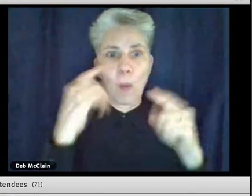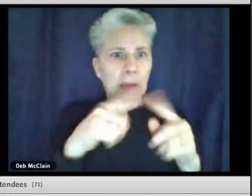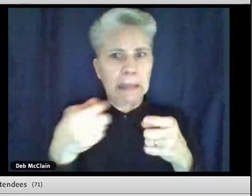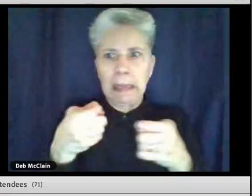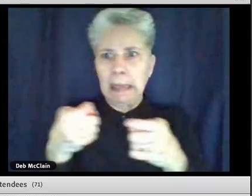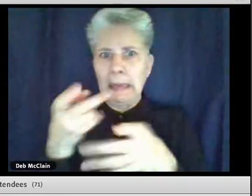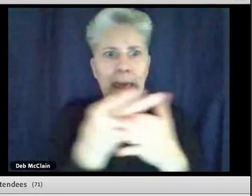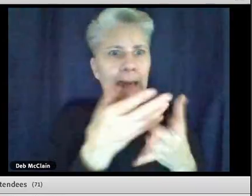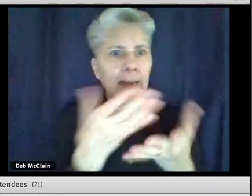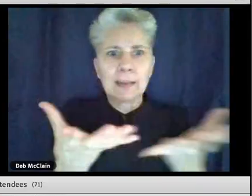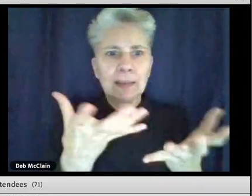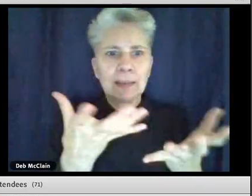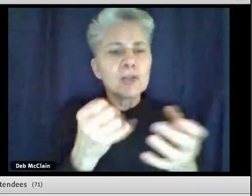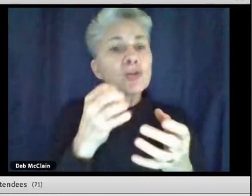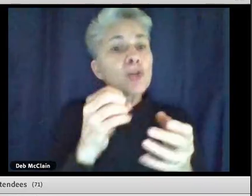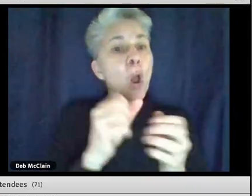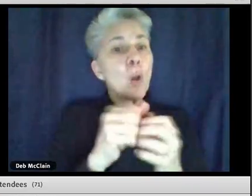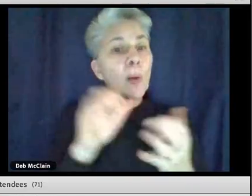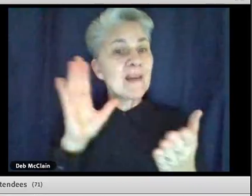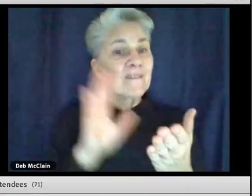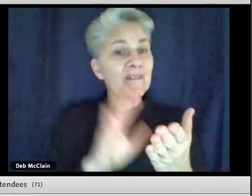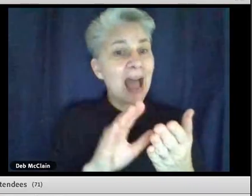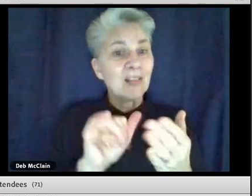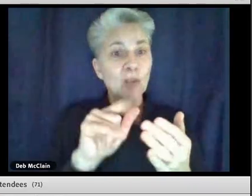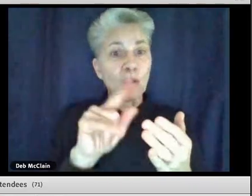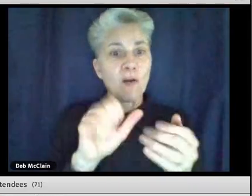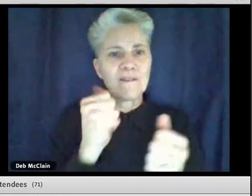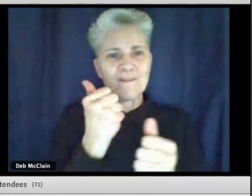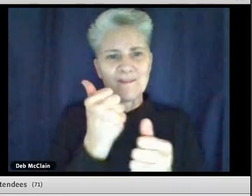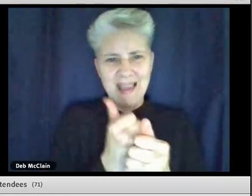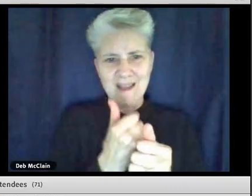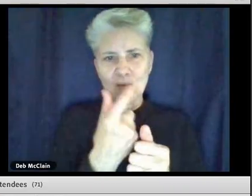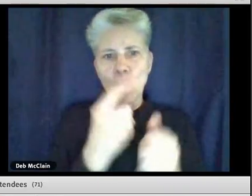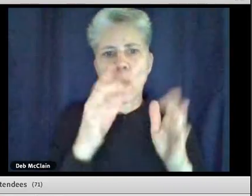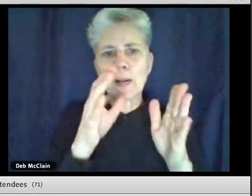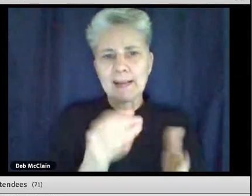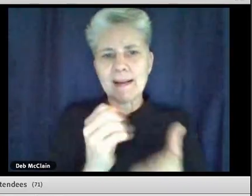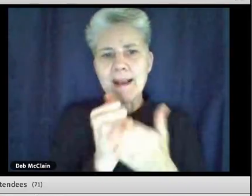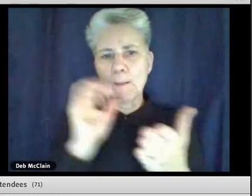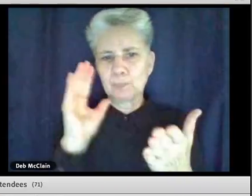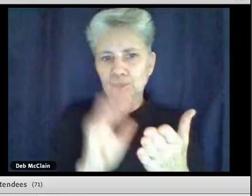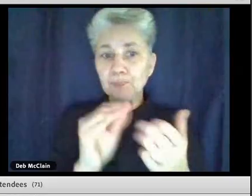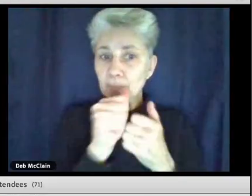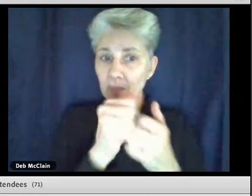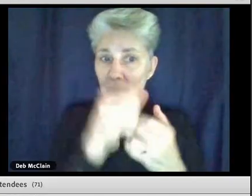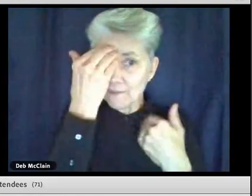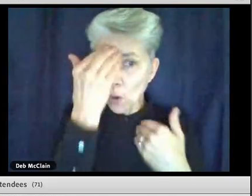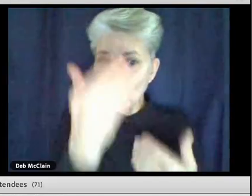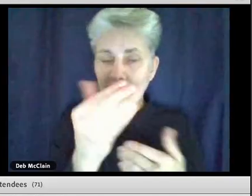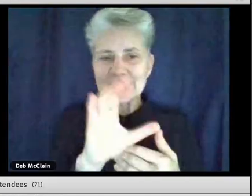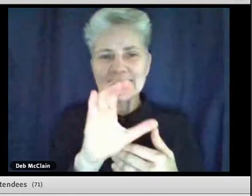So with flattening the curve, every person can help flatten the curve if they follow all the CDC guidelines.